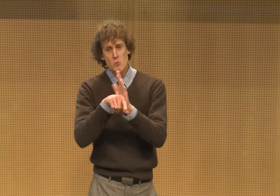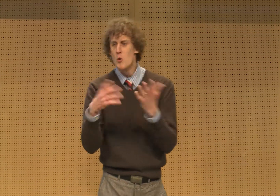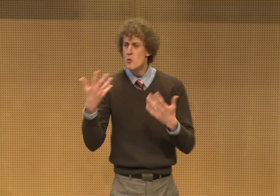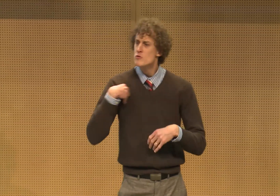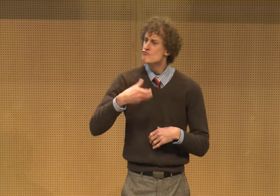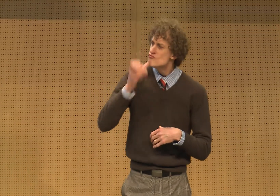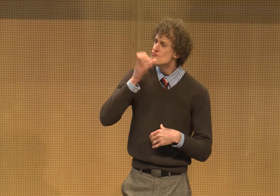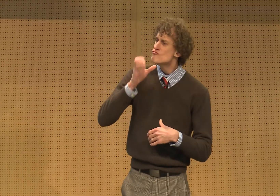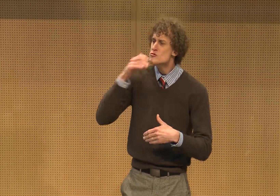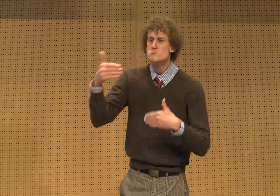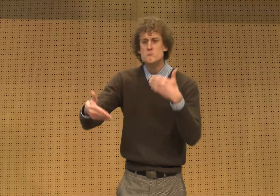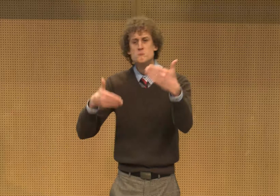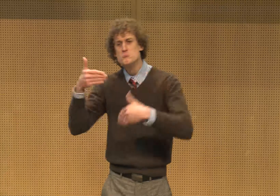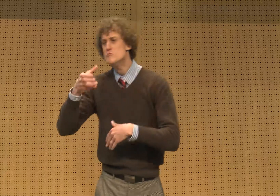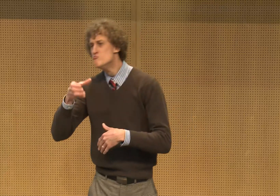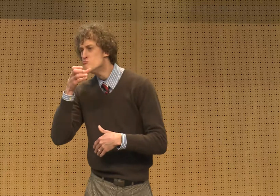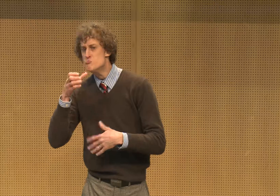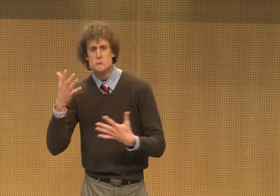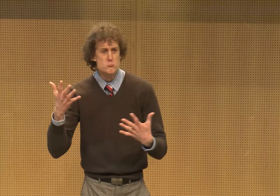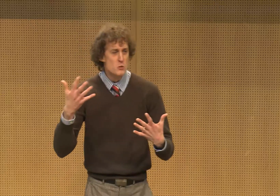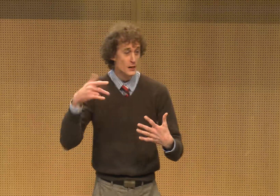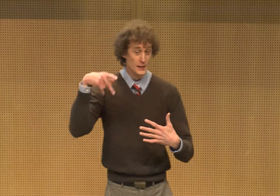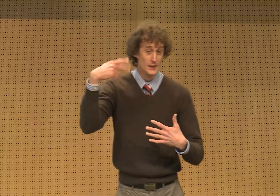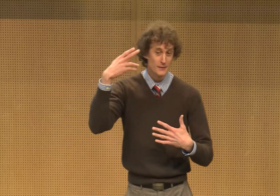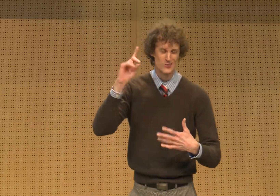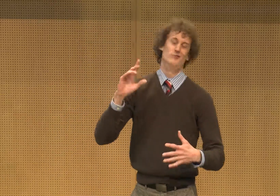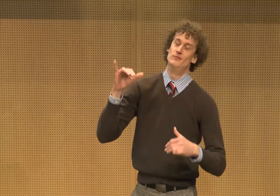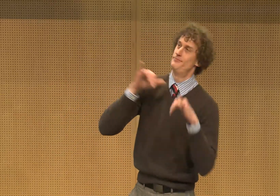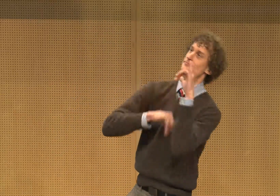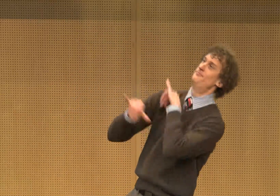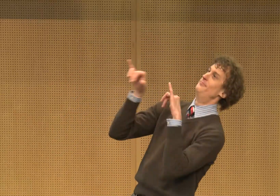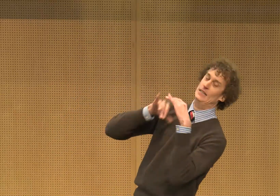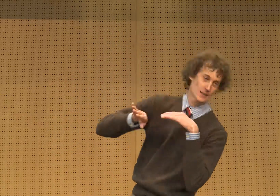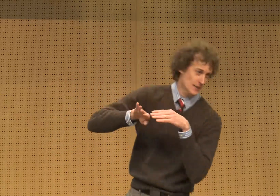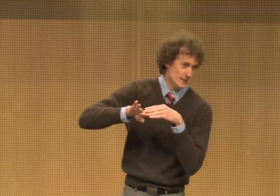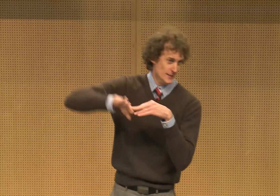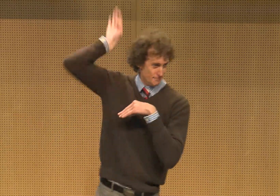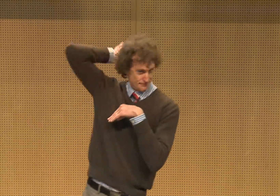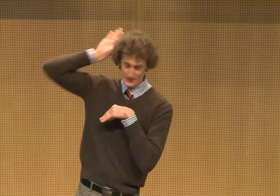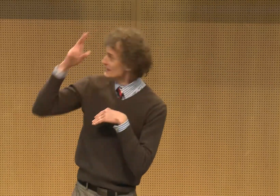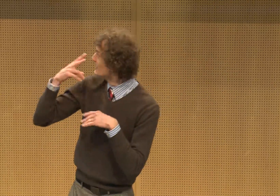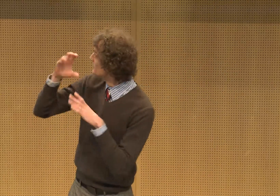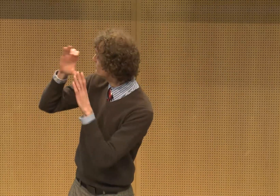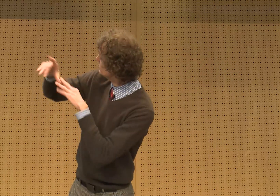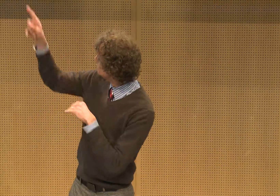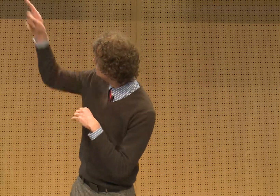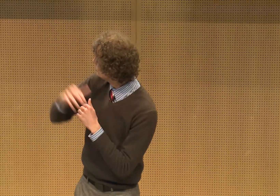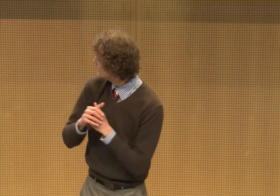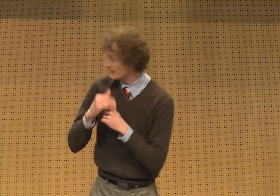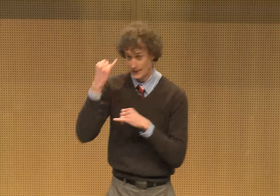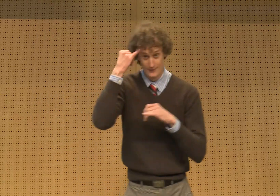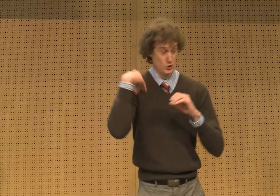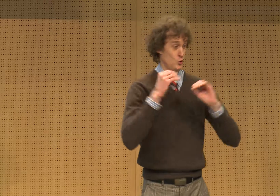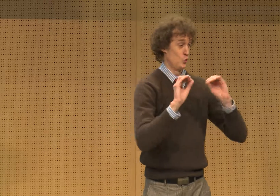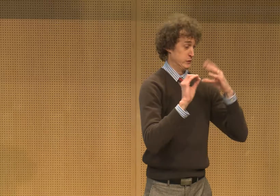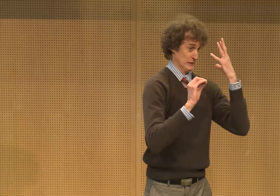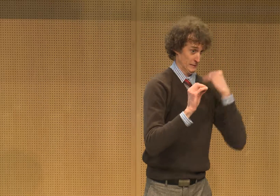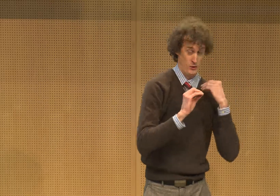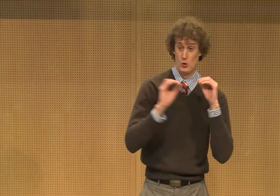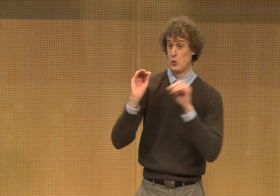Coffee was something that was part of my life in my undergraduate degree, but it took it to the next level when I went for my Ph.D.